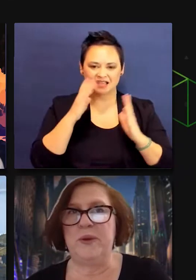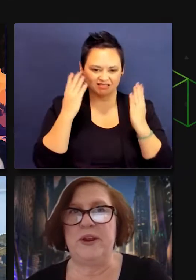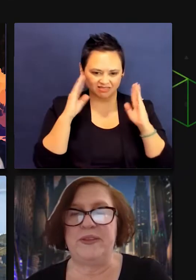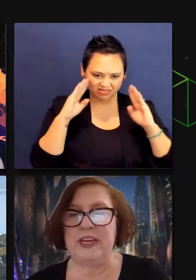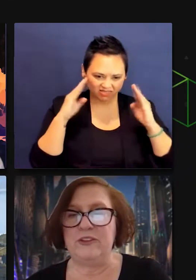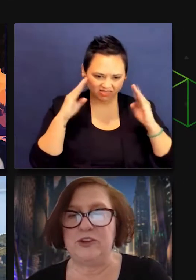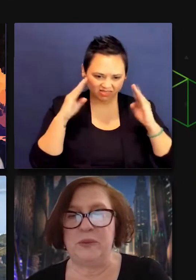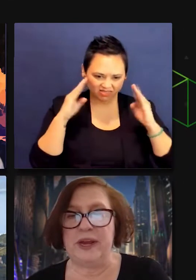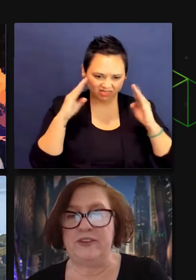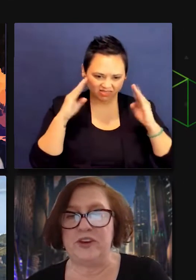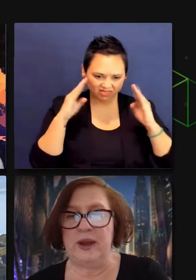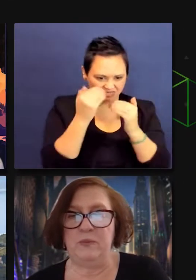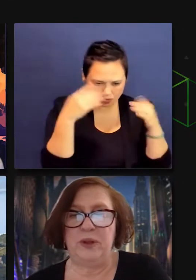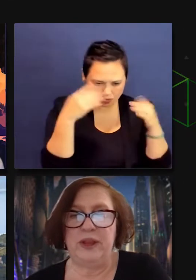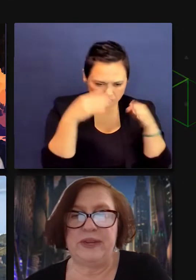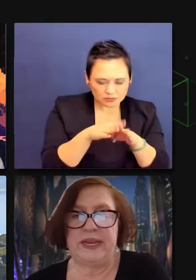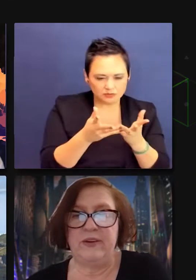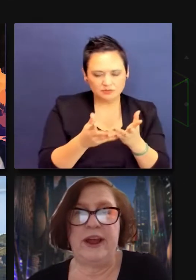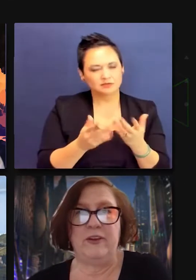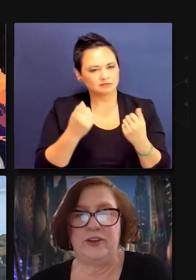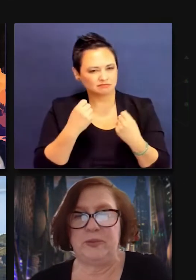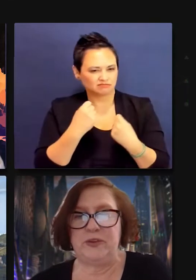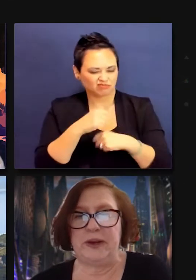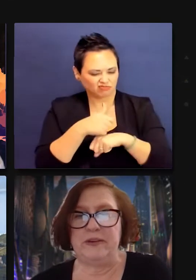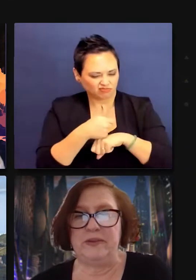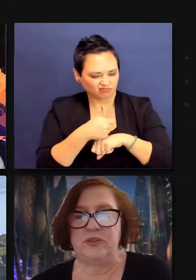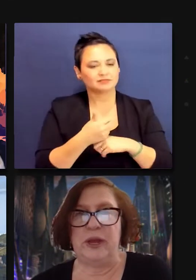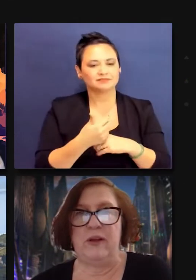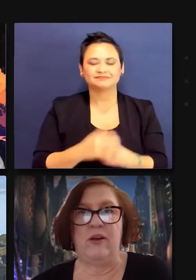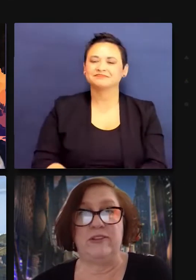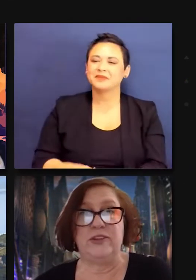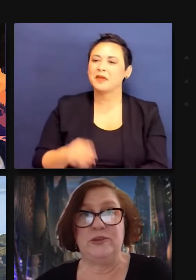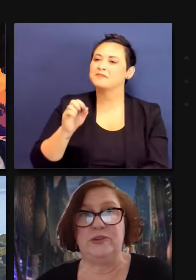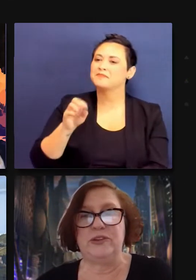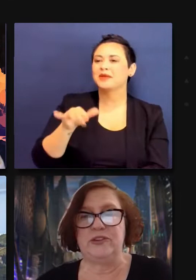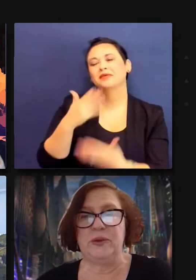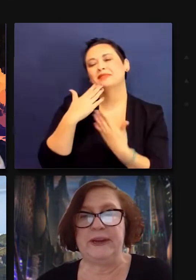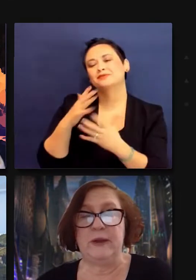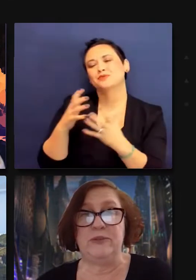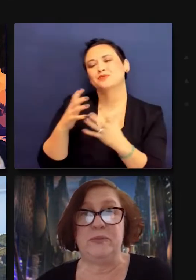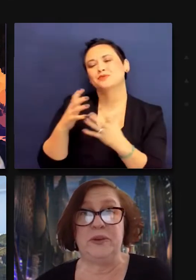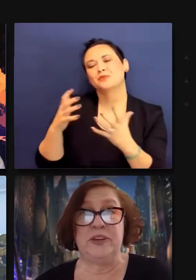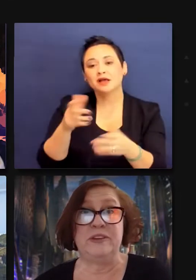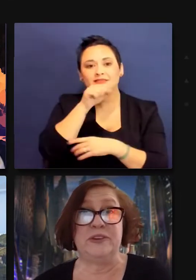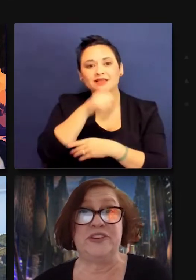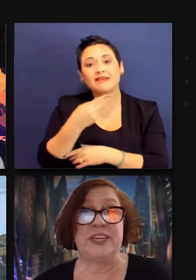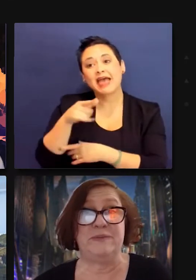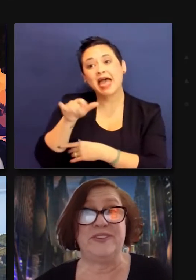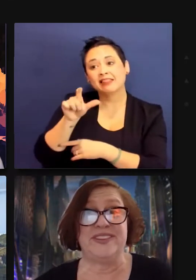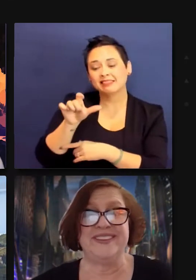Mary, thank you so much. I would love to hear Helen's perspective as well on solutions when it comes to building diverse teams.